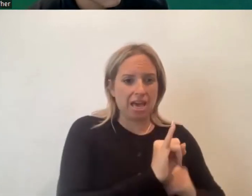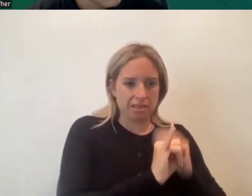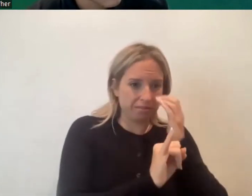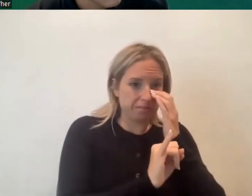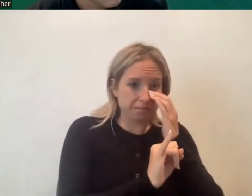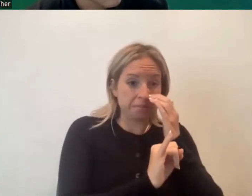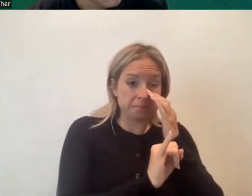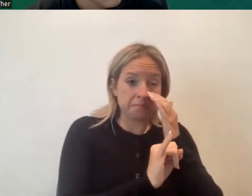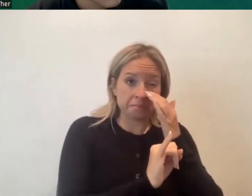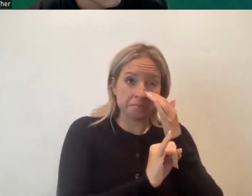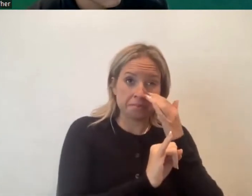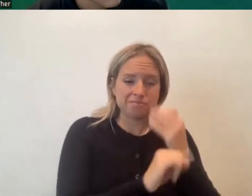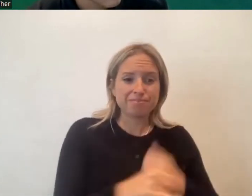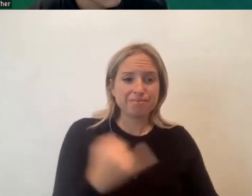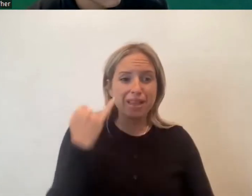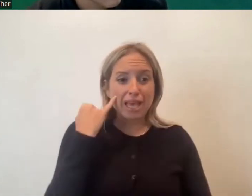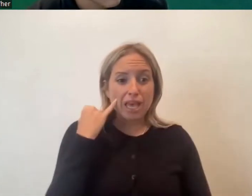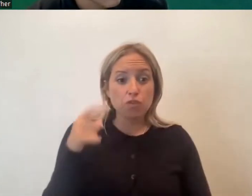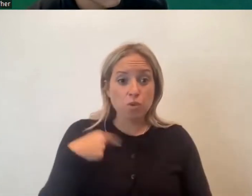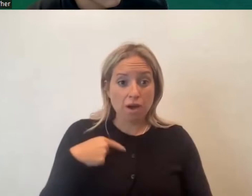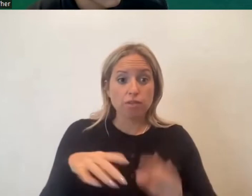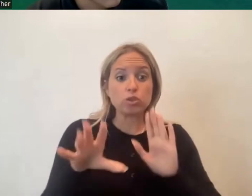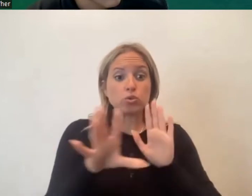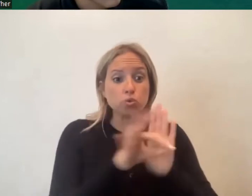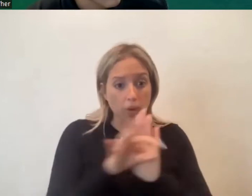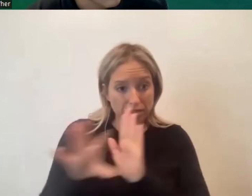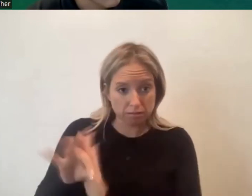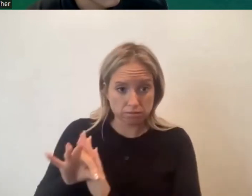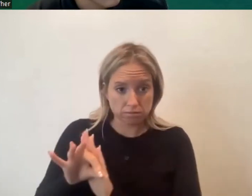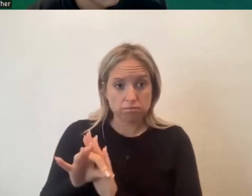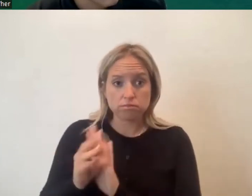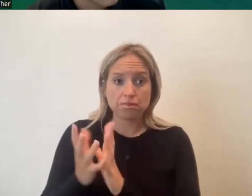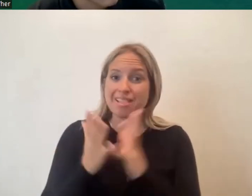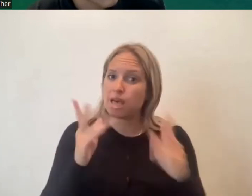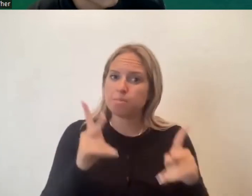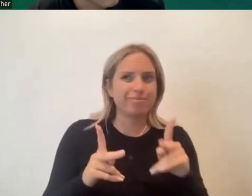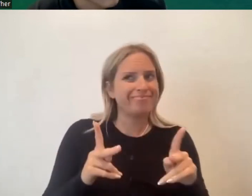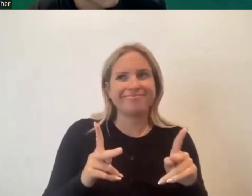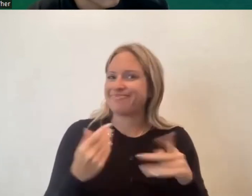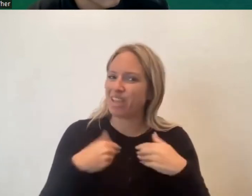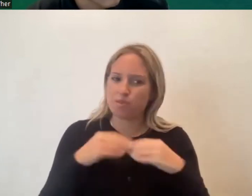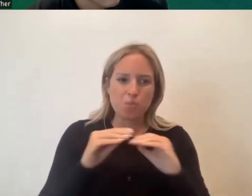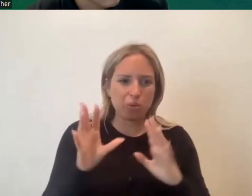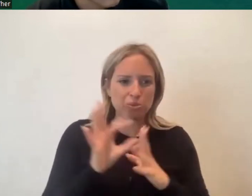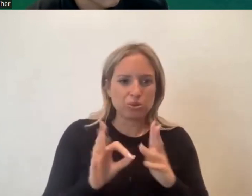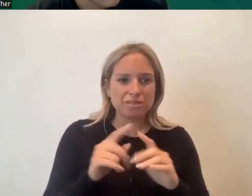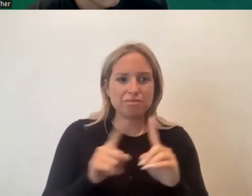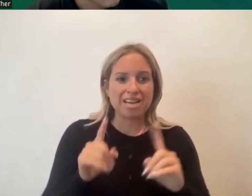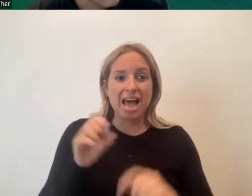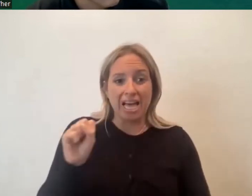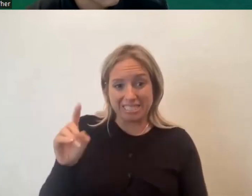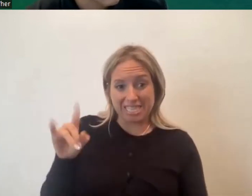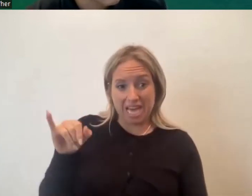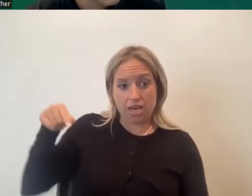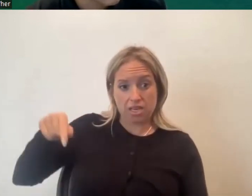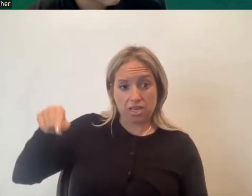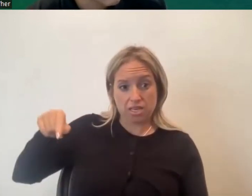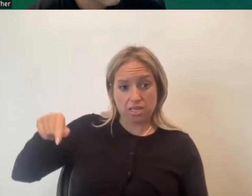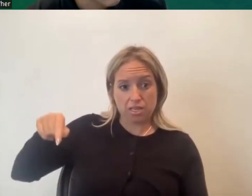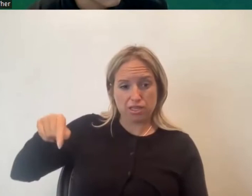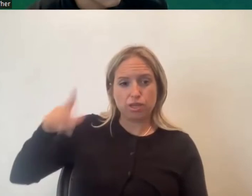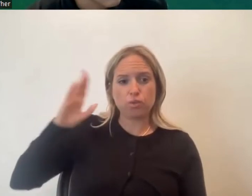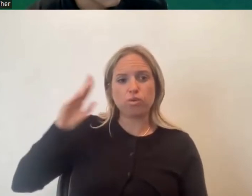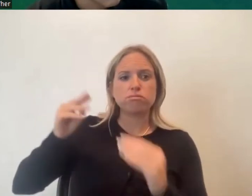So if you have a choice, and a lot of folks don't, but SSDI is going to be a larger monthly